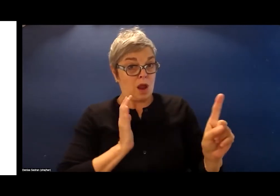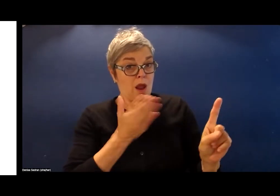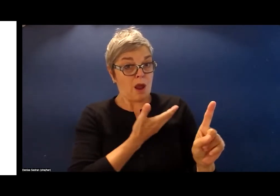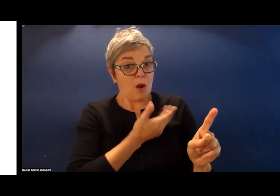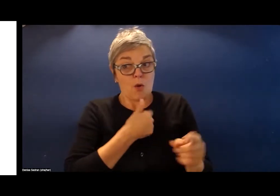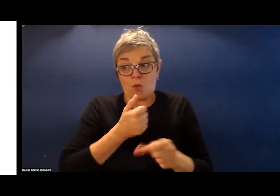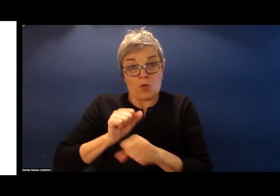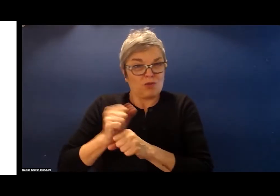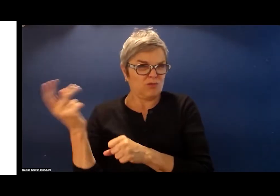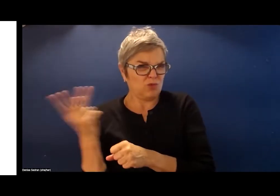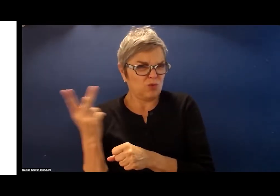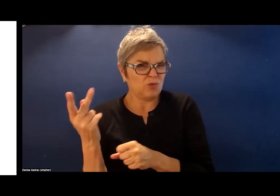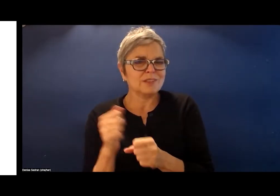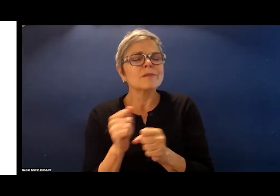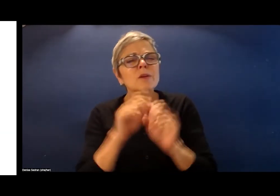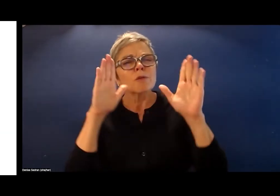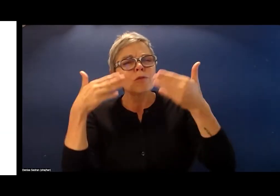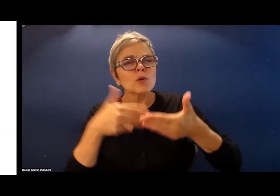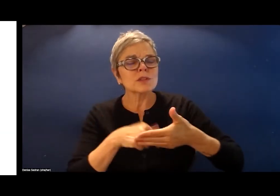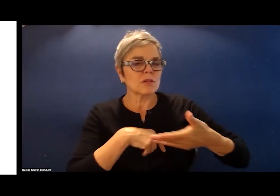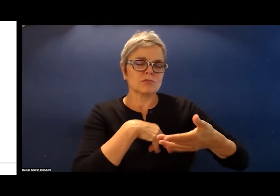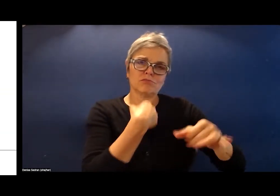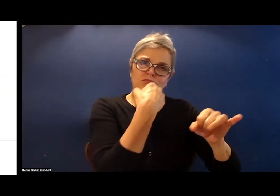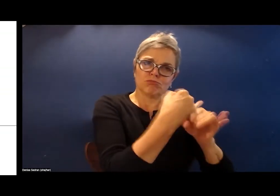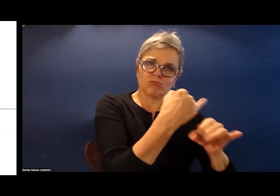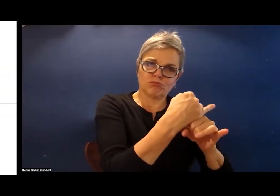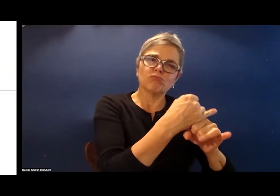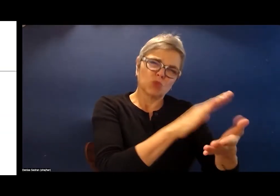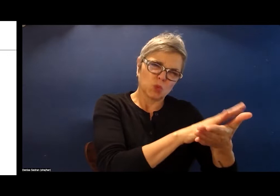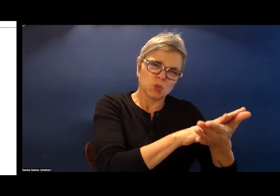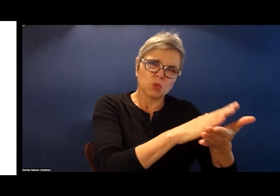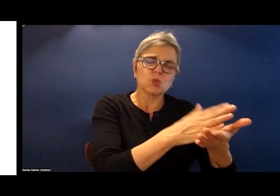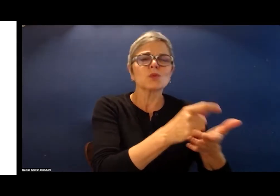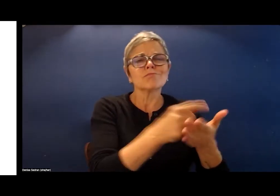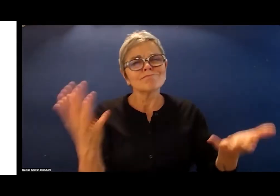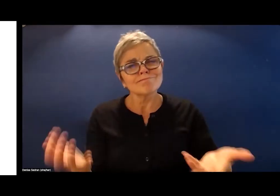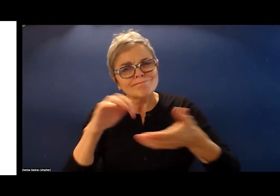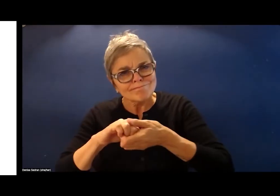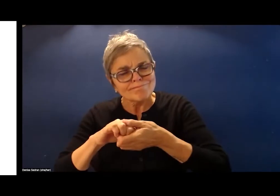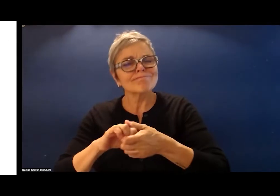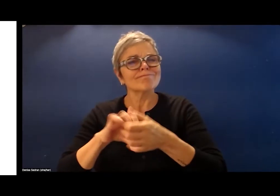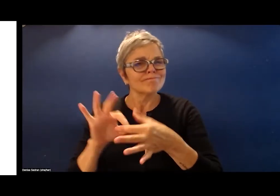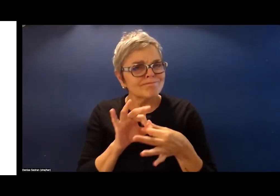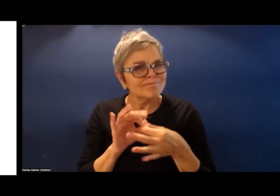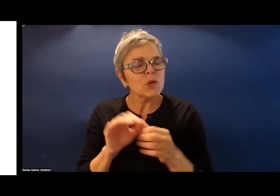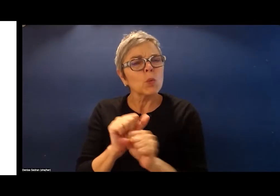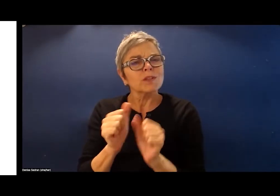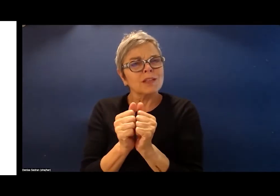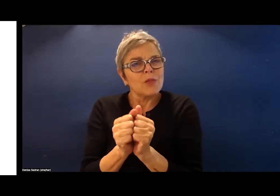it was about an institutional collaboration between arts sectors and academic institutions.